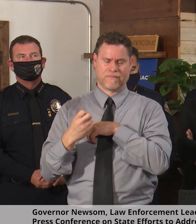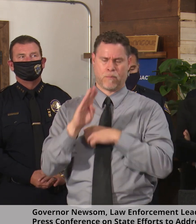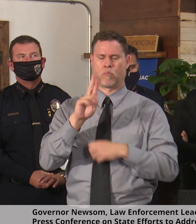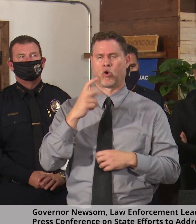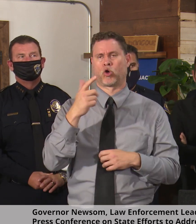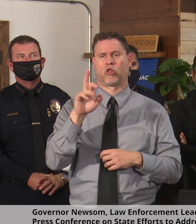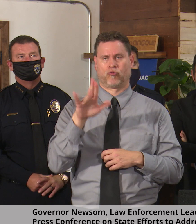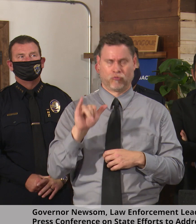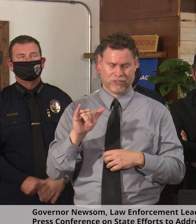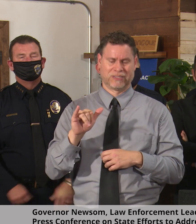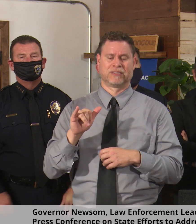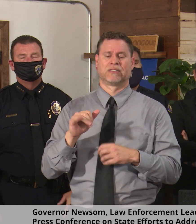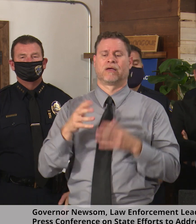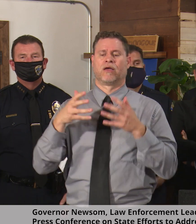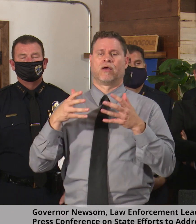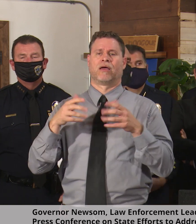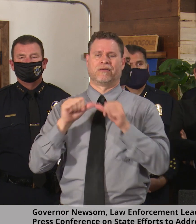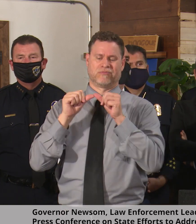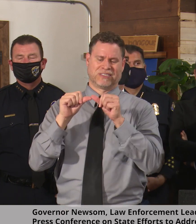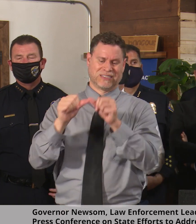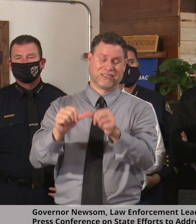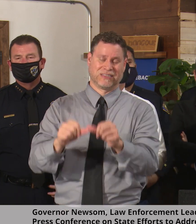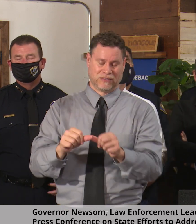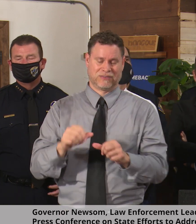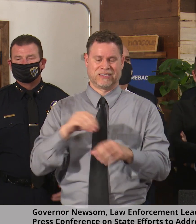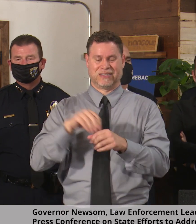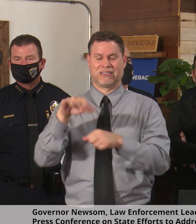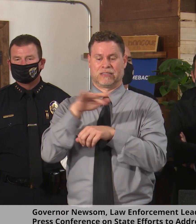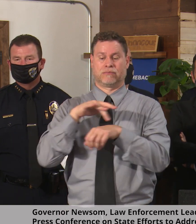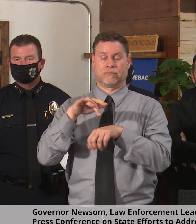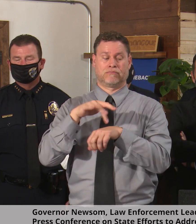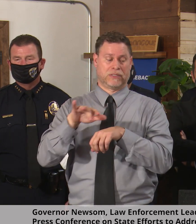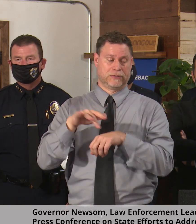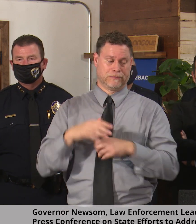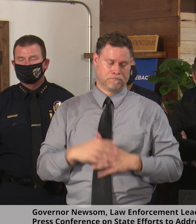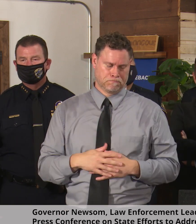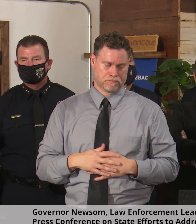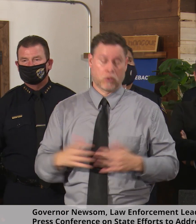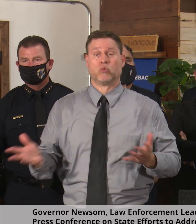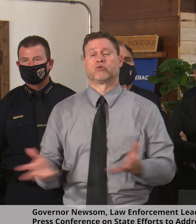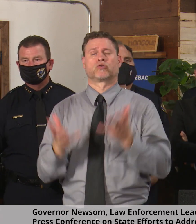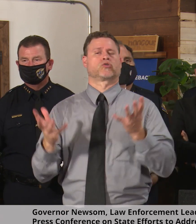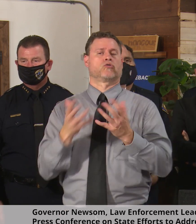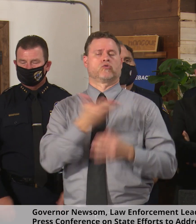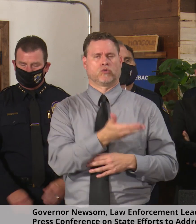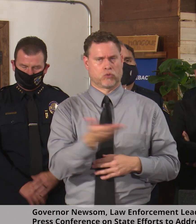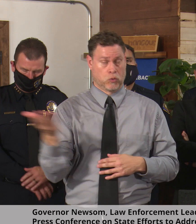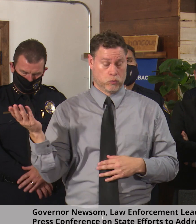as it relates to recidivism in this space and I would just encourage those that are